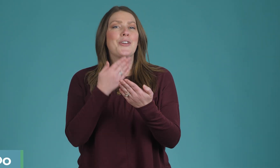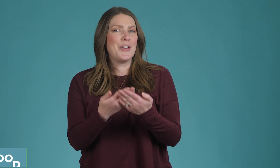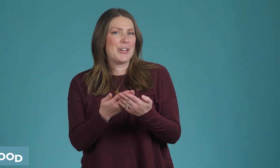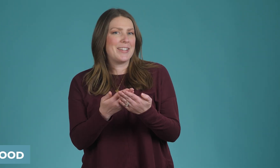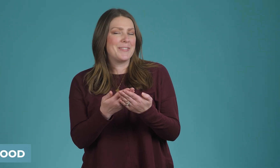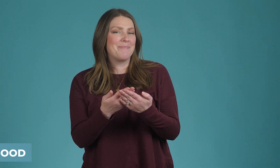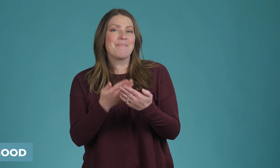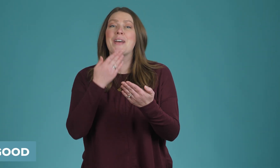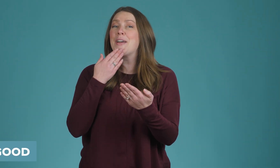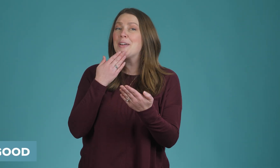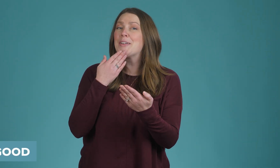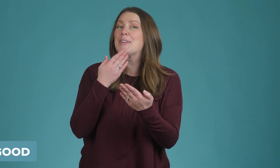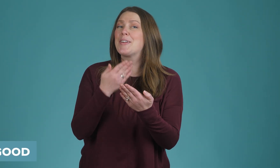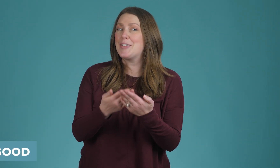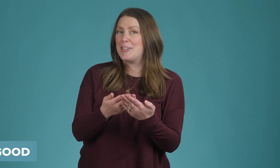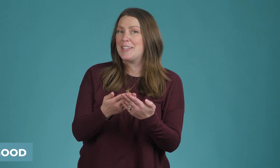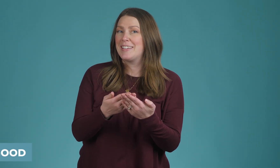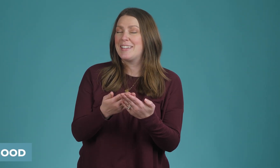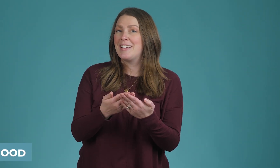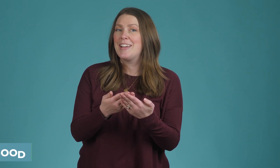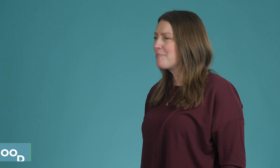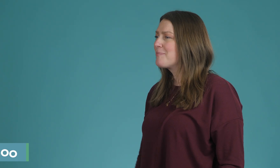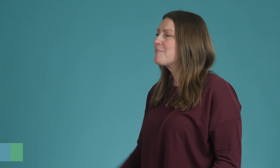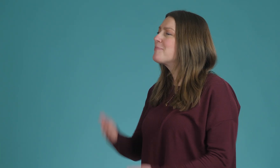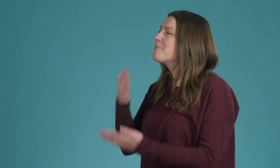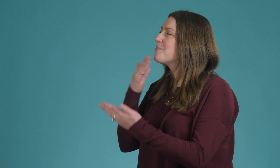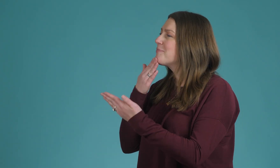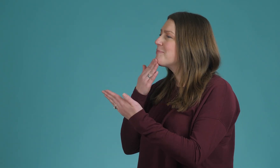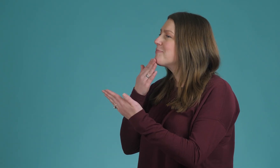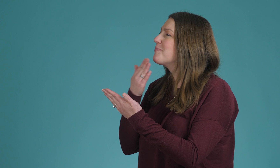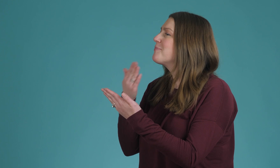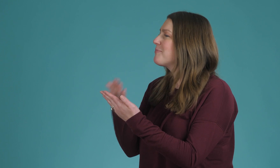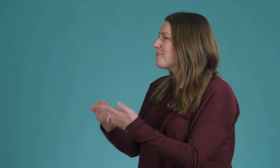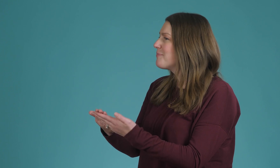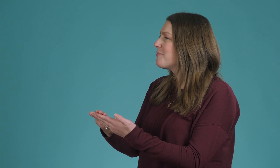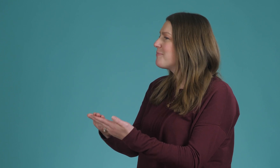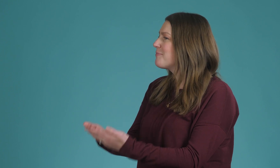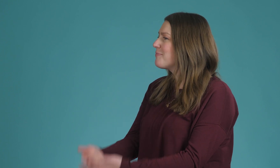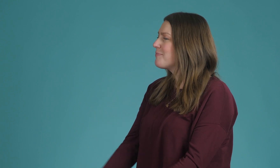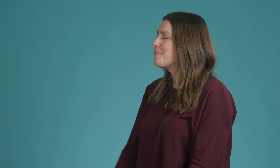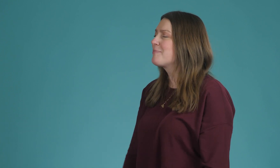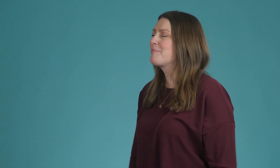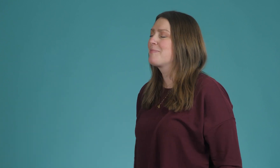Good, good. Your dominant hand is coming down from your chin to your non-dominant.